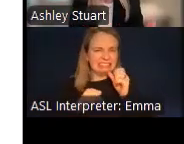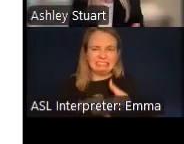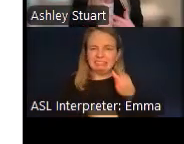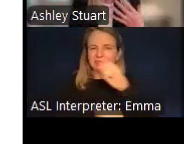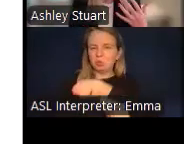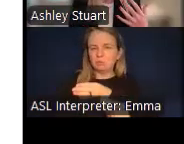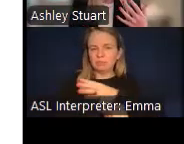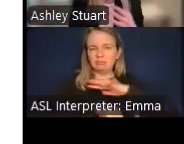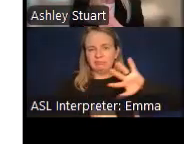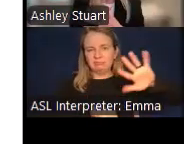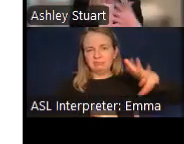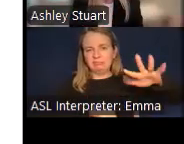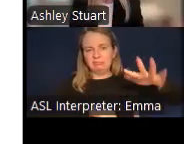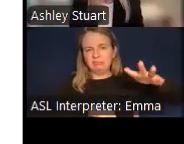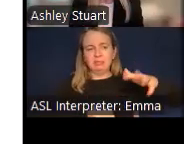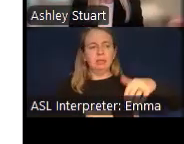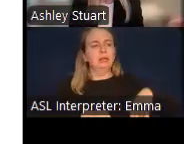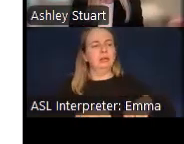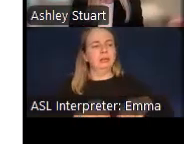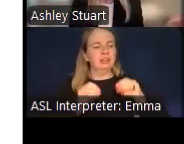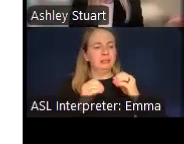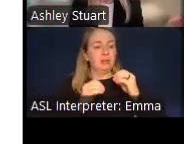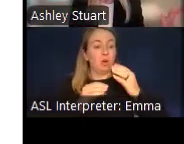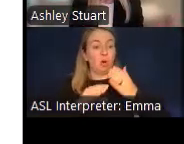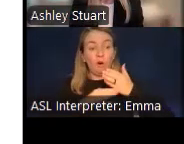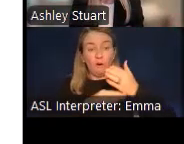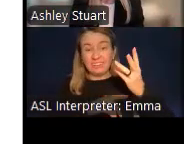this is being demonstrated for more than six months at a time.